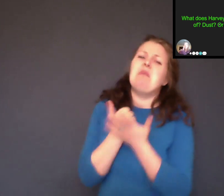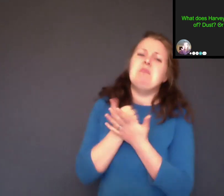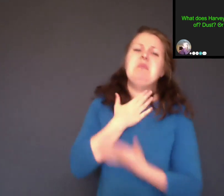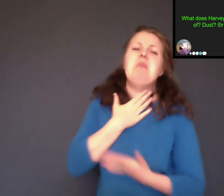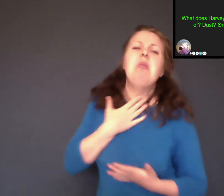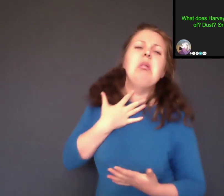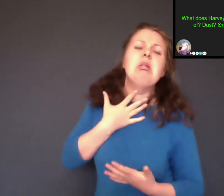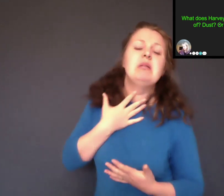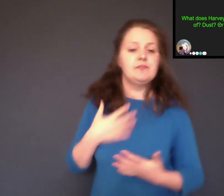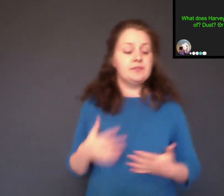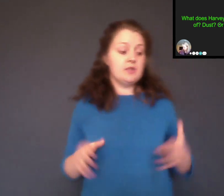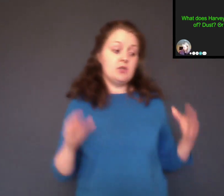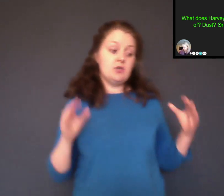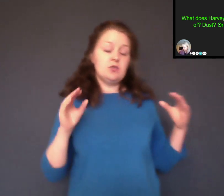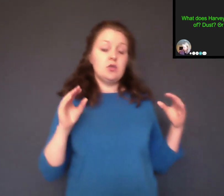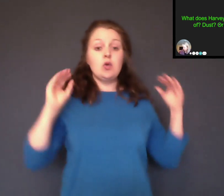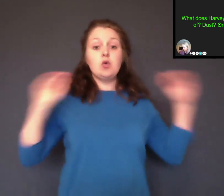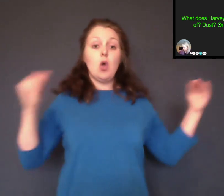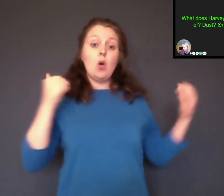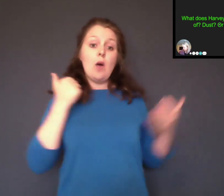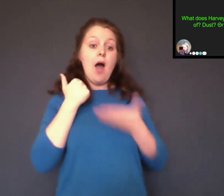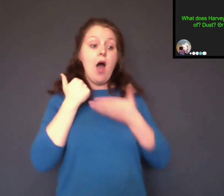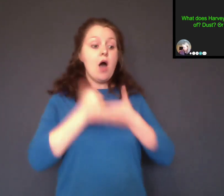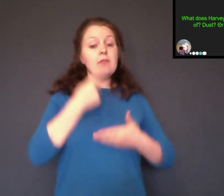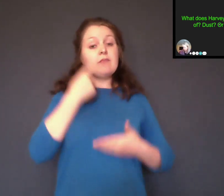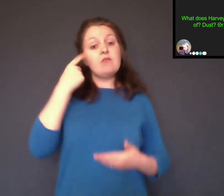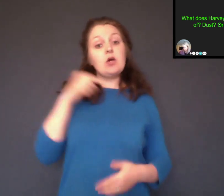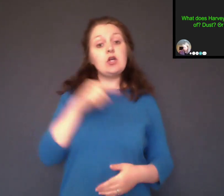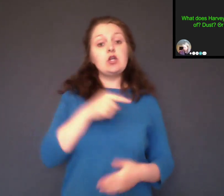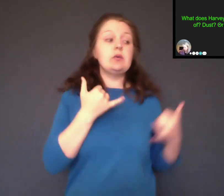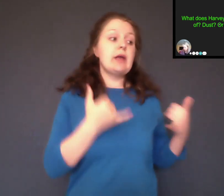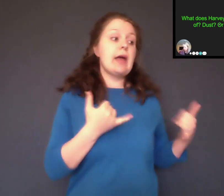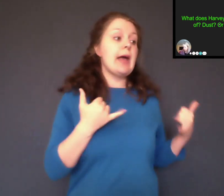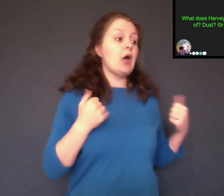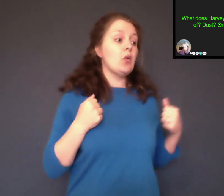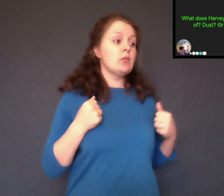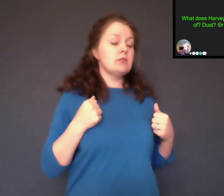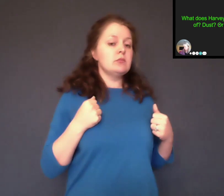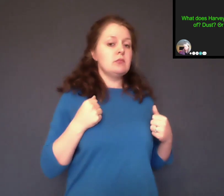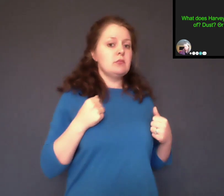help me there's no help for you now came a solemn voice harvey looked around it